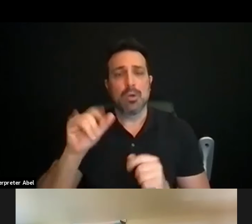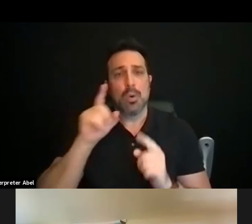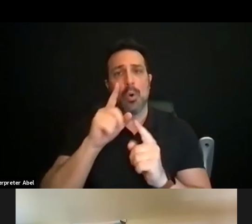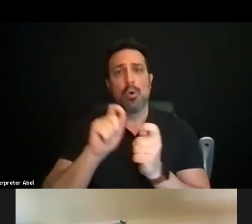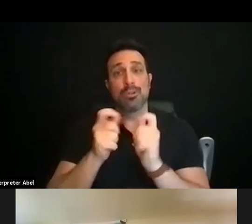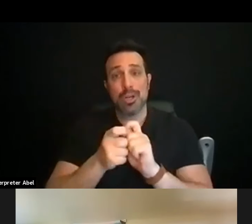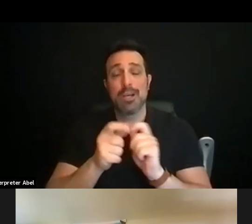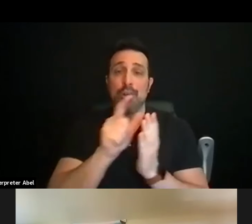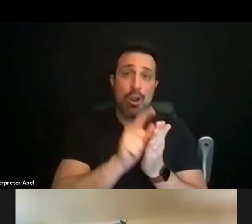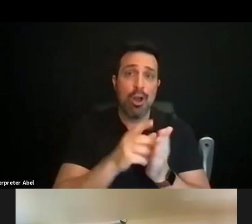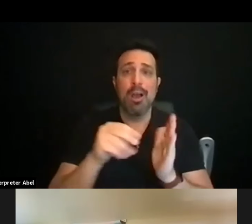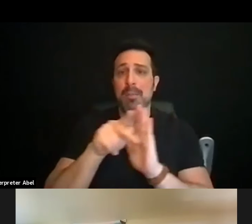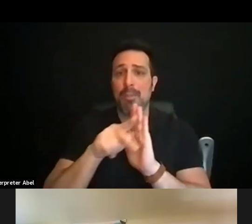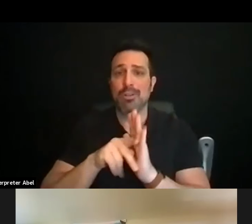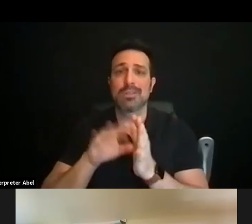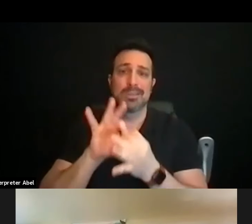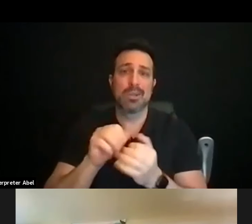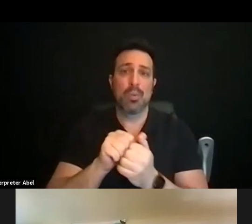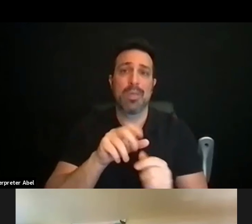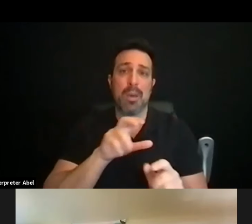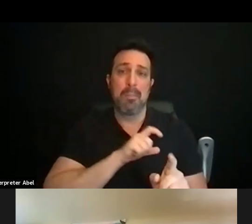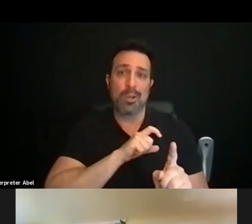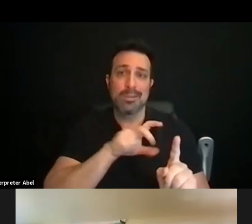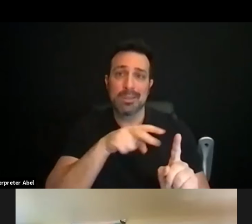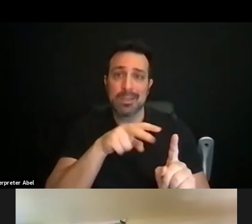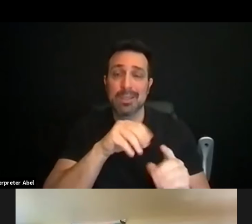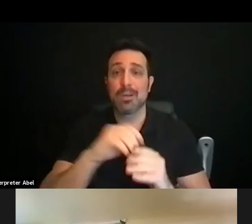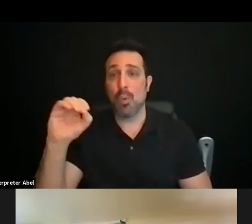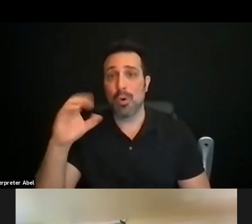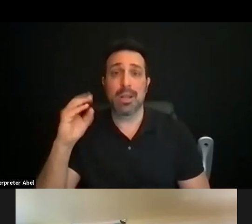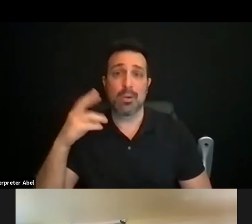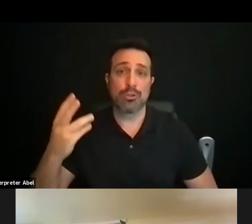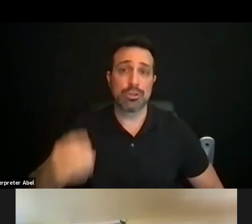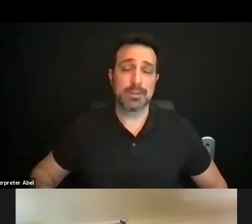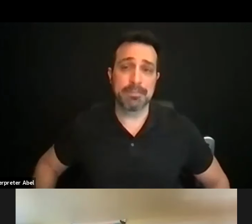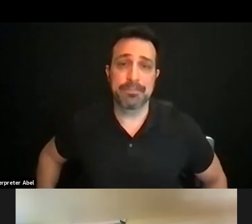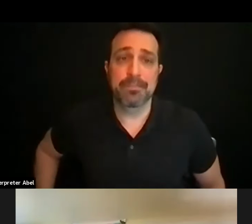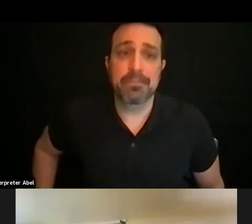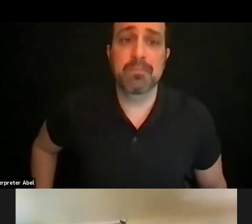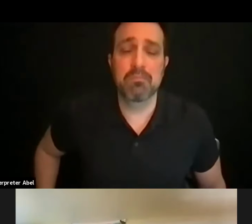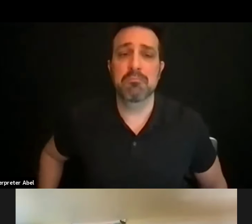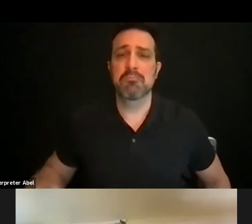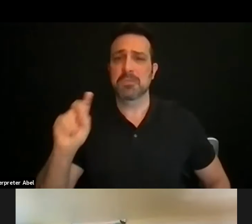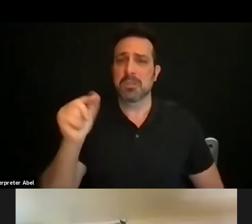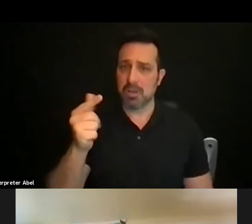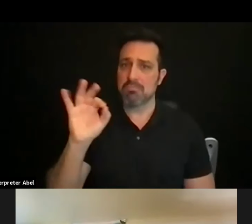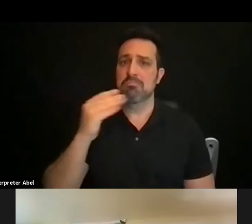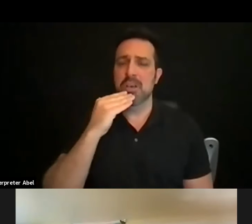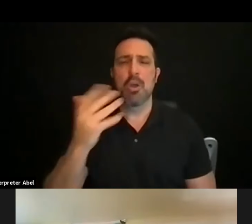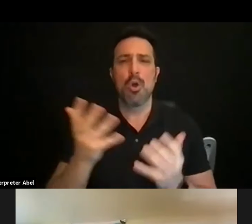like. And because clearly our families loved ones were not safe and to change laws and